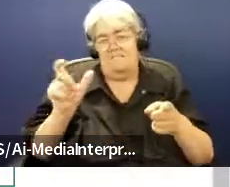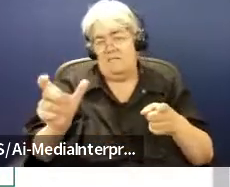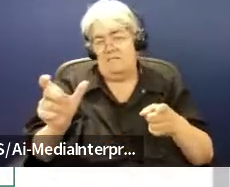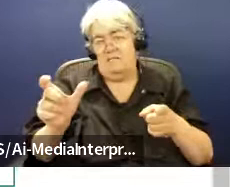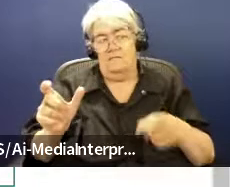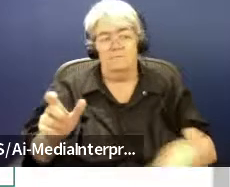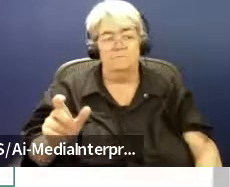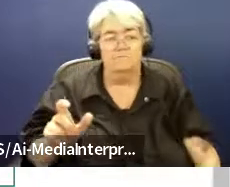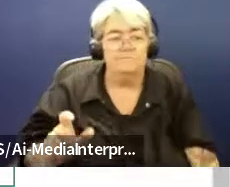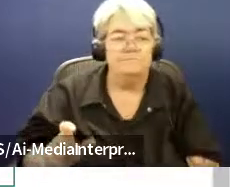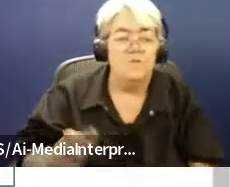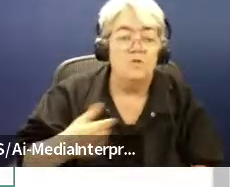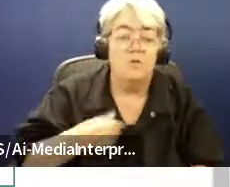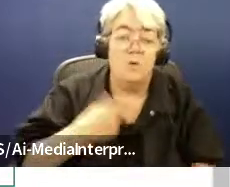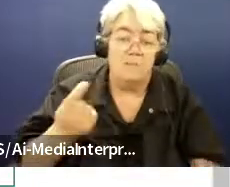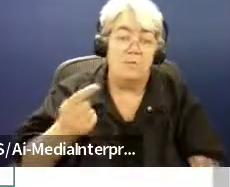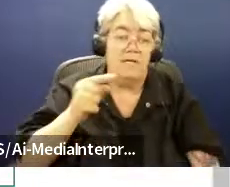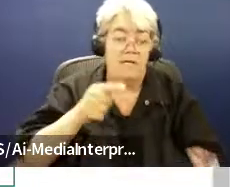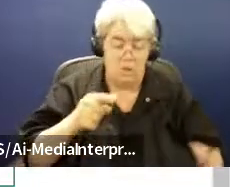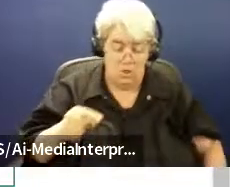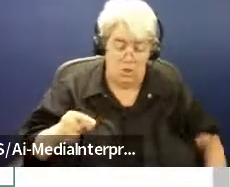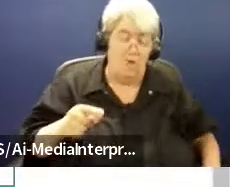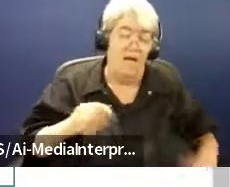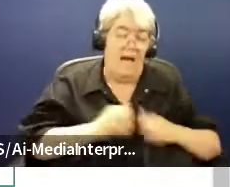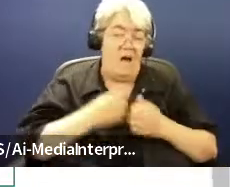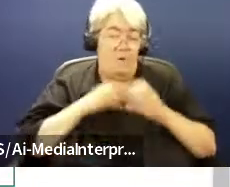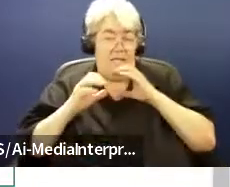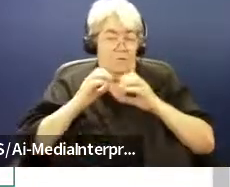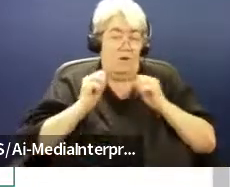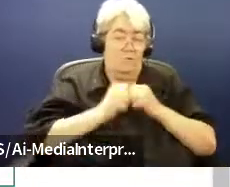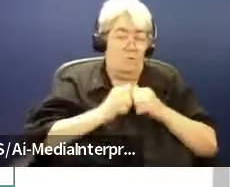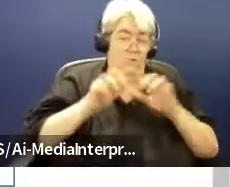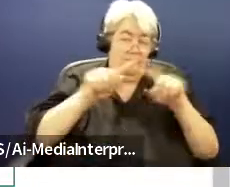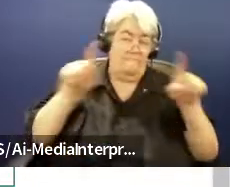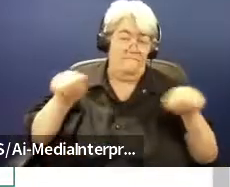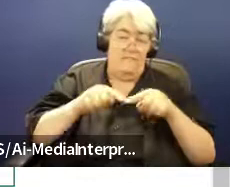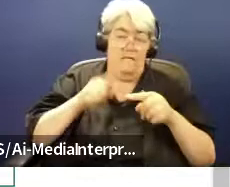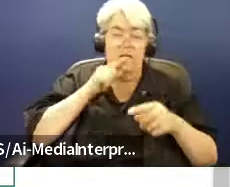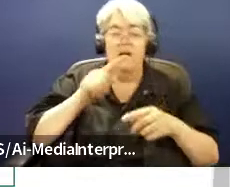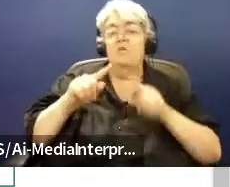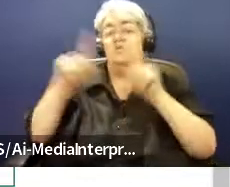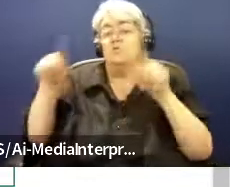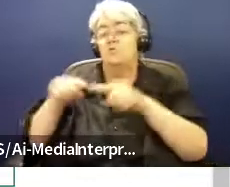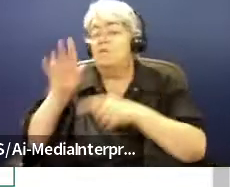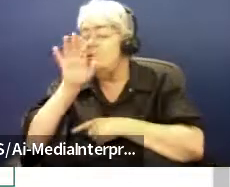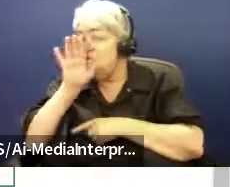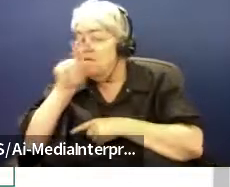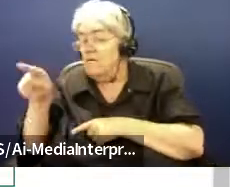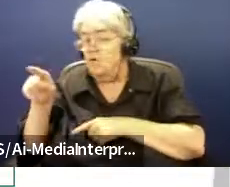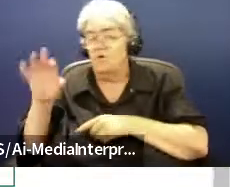East blank, first name*, required and valid entry edit. This is an edit field so what I'm doing here